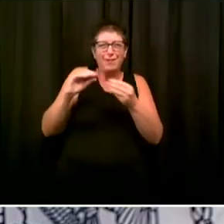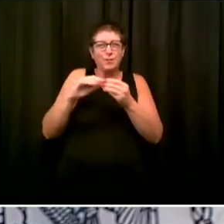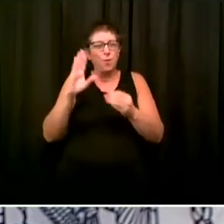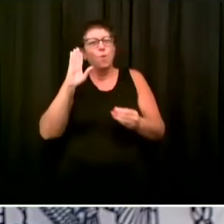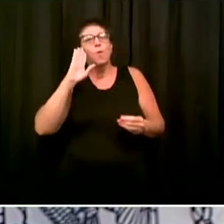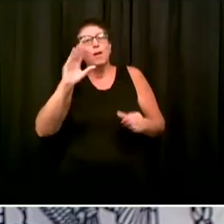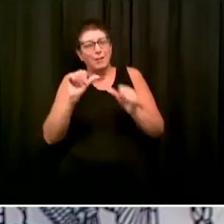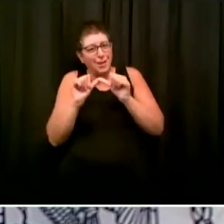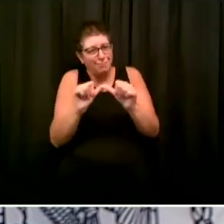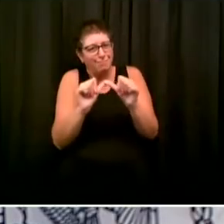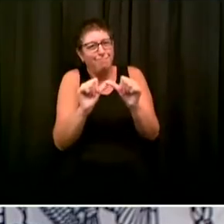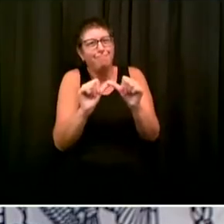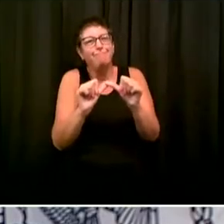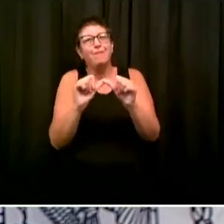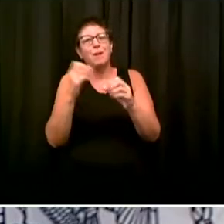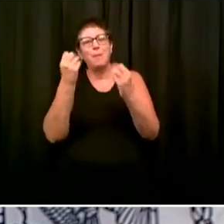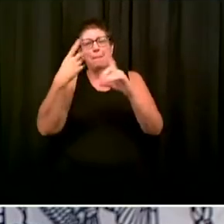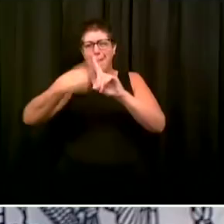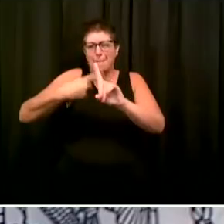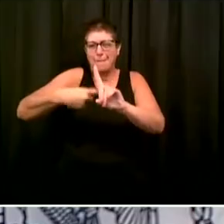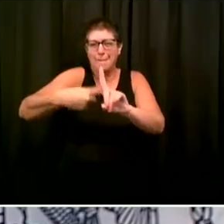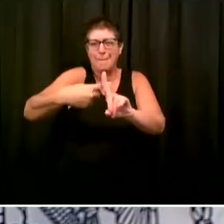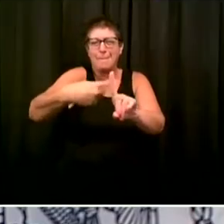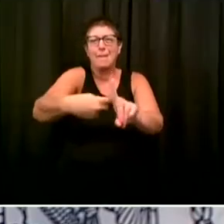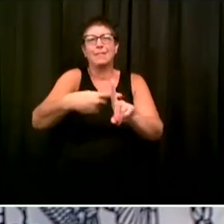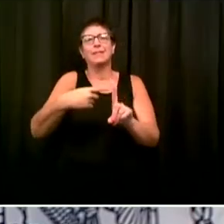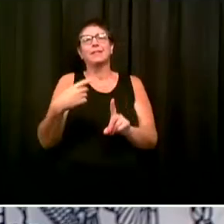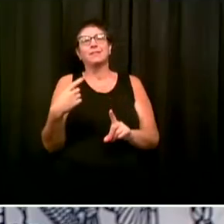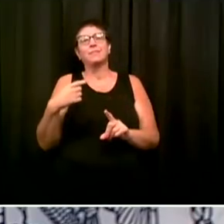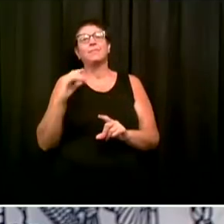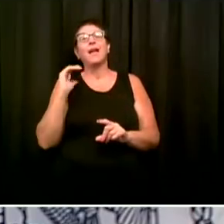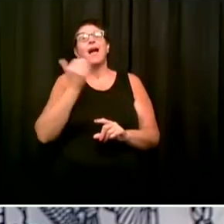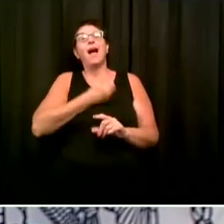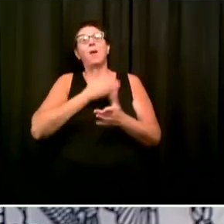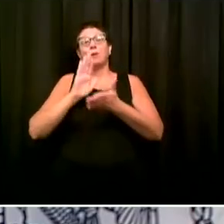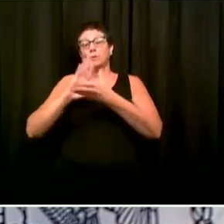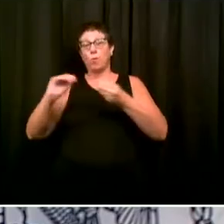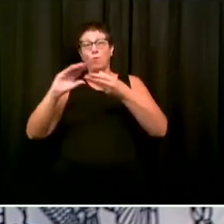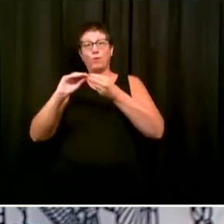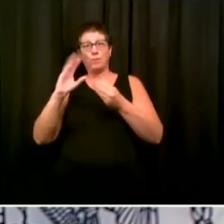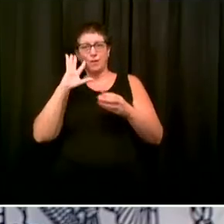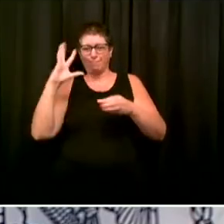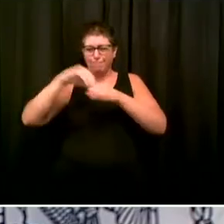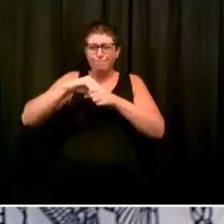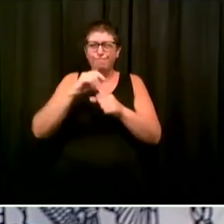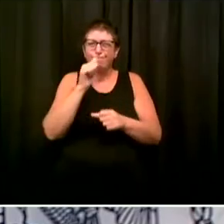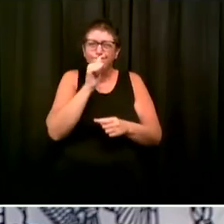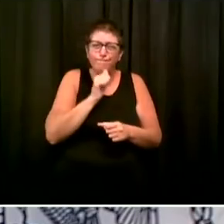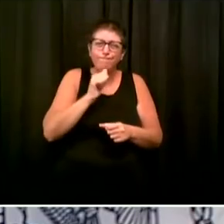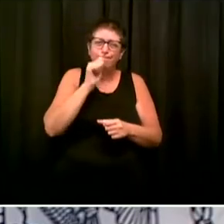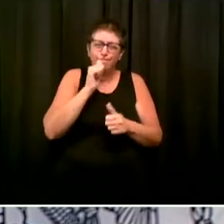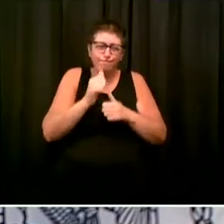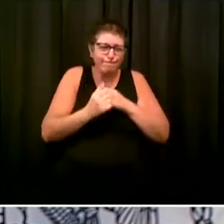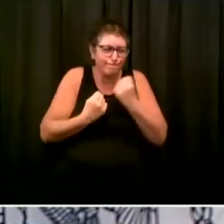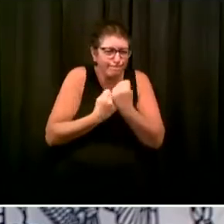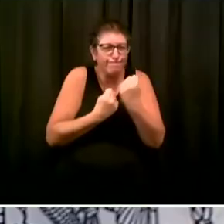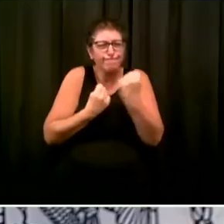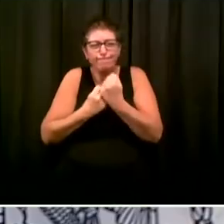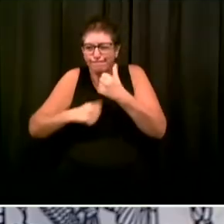IS ONLY JUSSTT ARTING BUT IT WILL GO ON, IT WILL BE